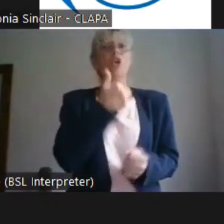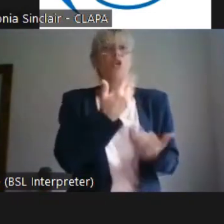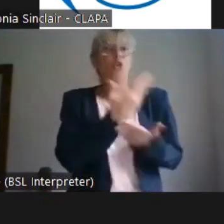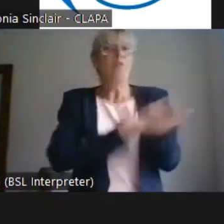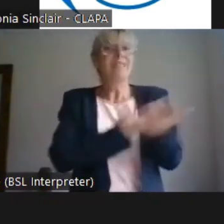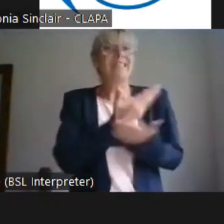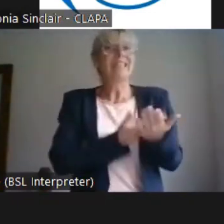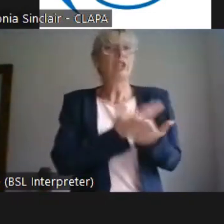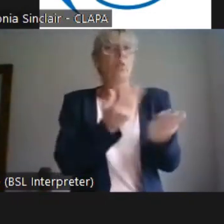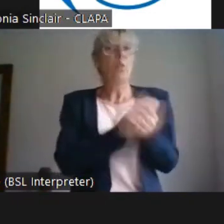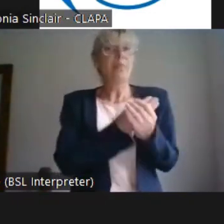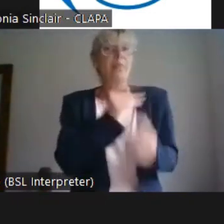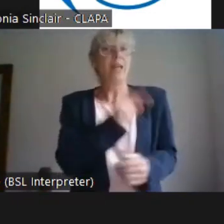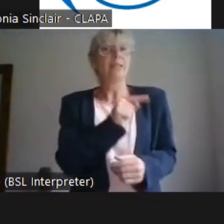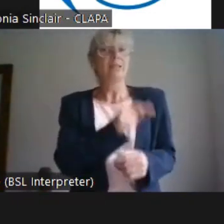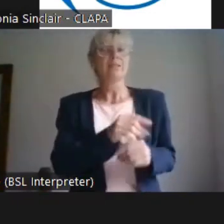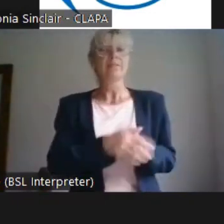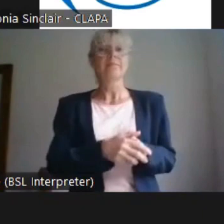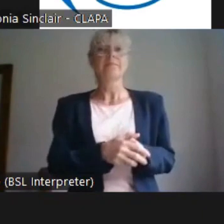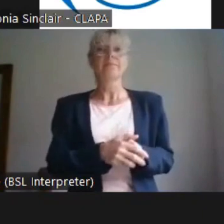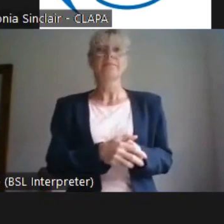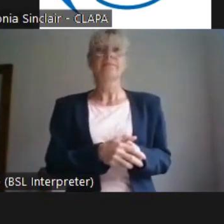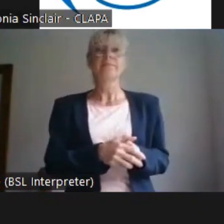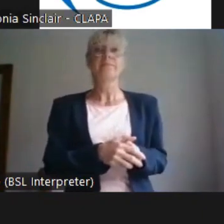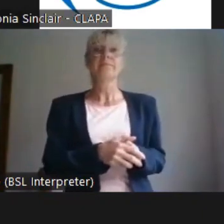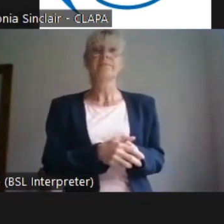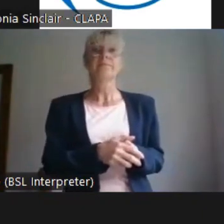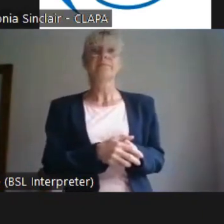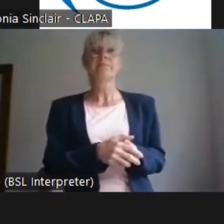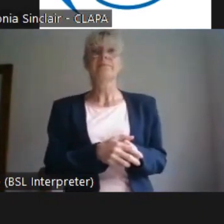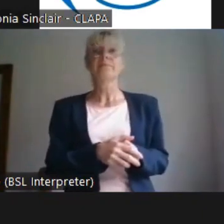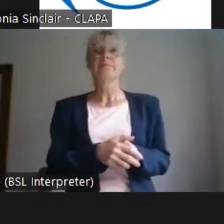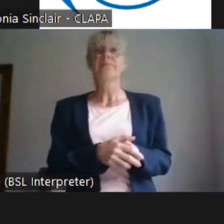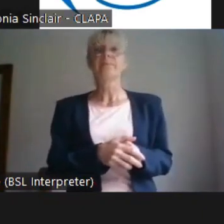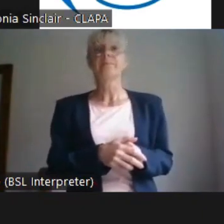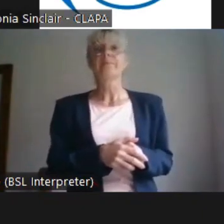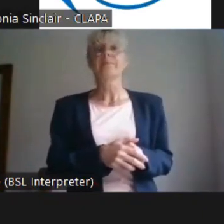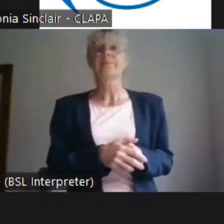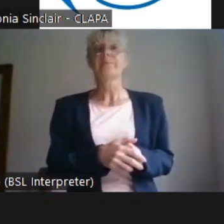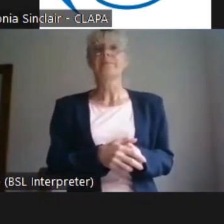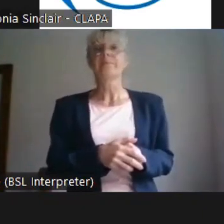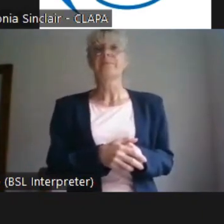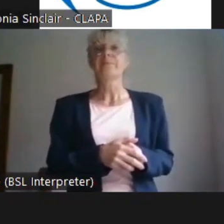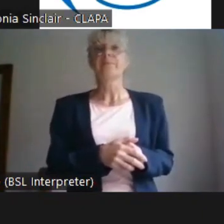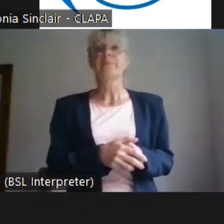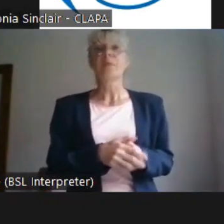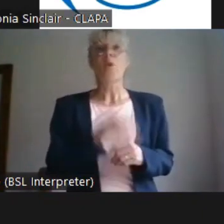um and I'll give it to any instructor or lecture that I go to